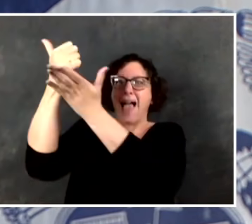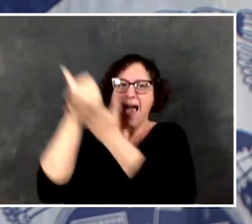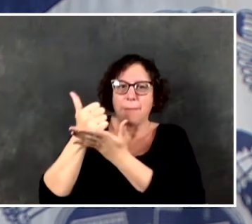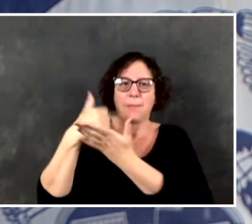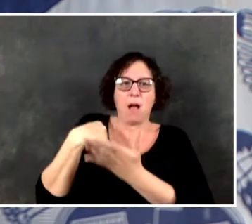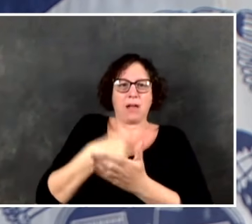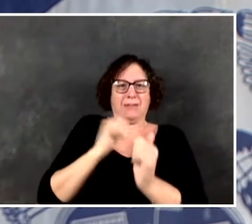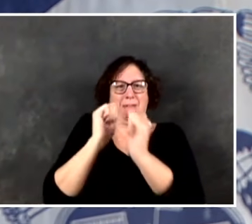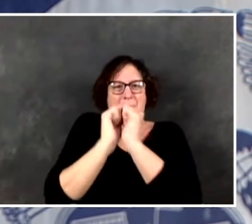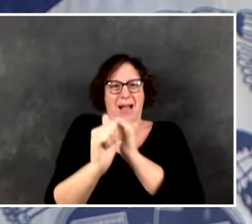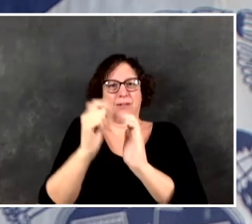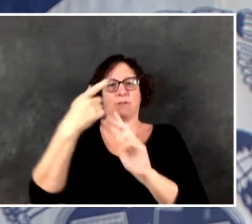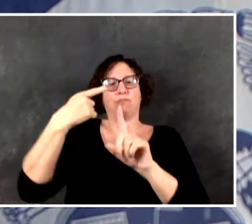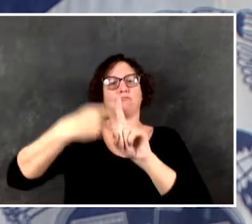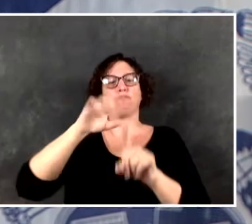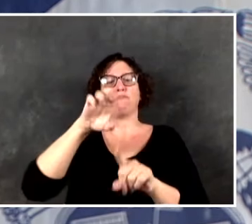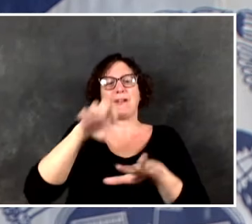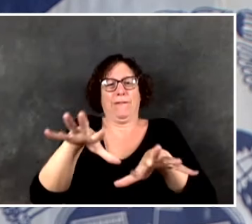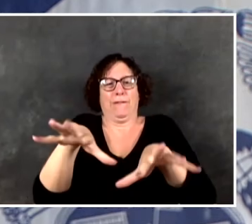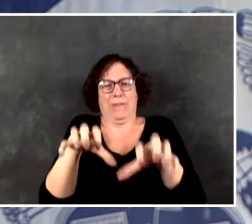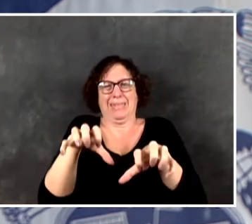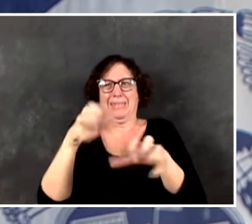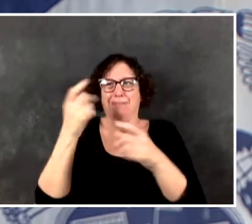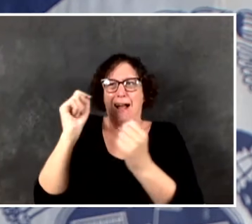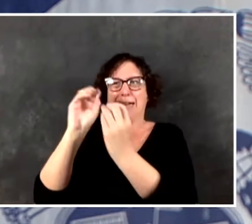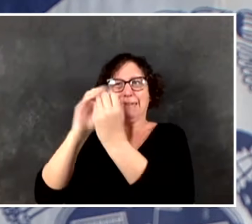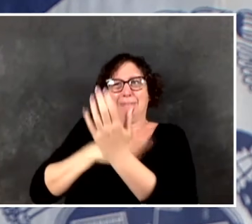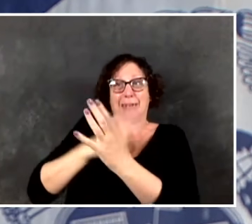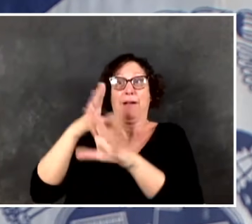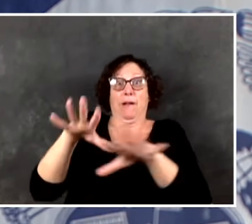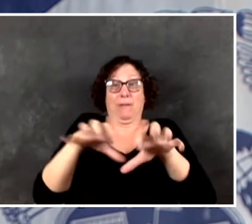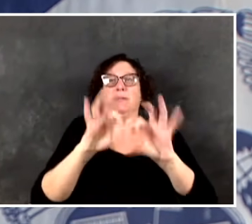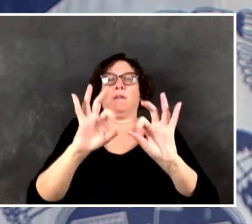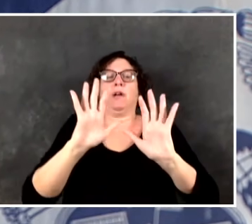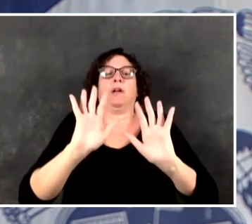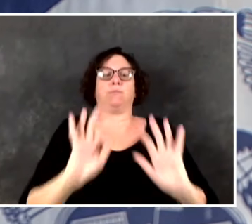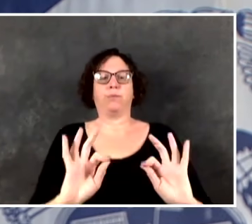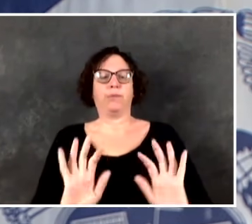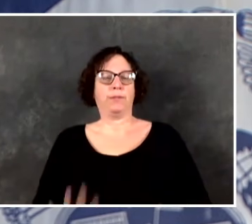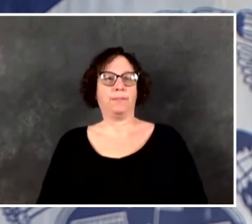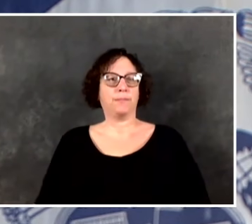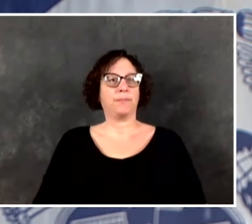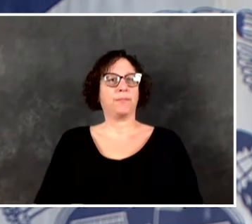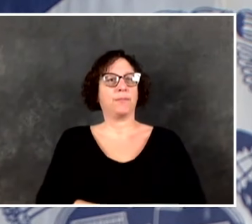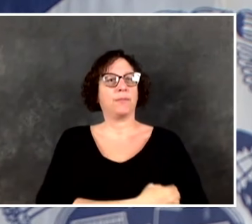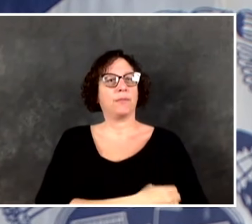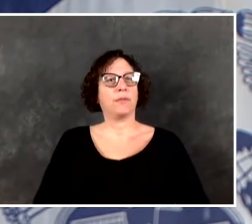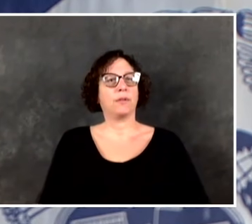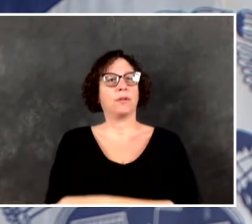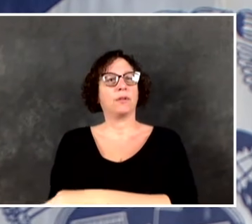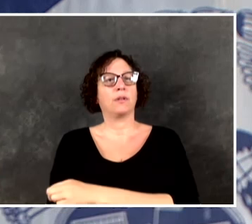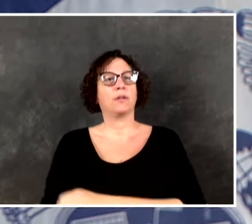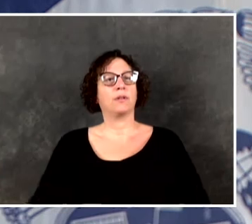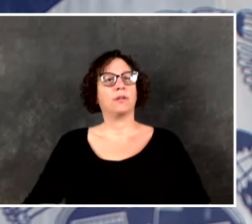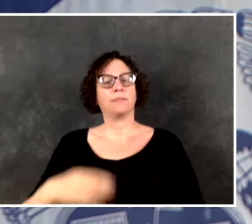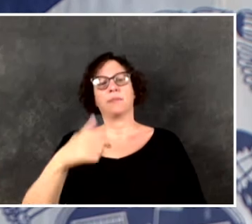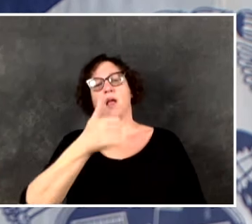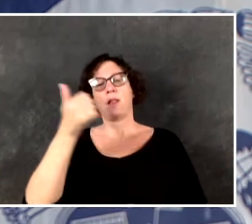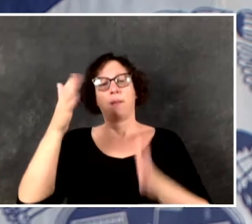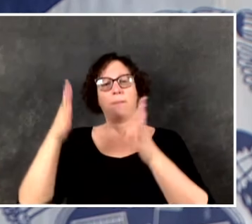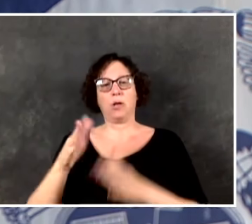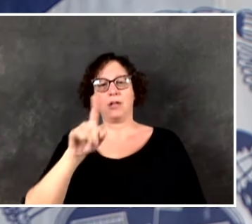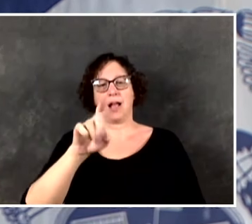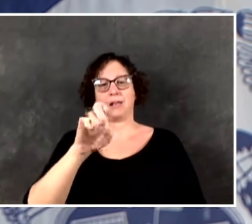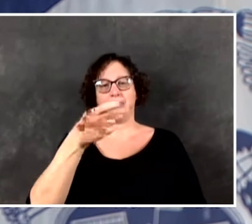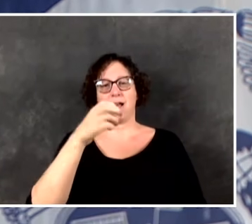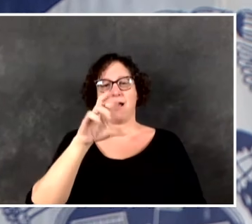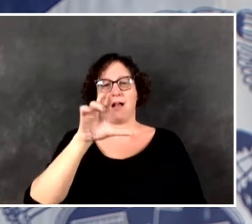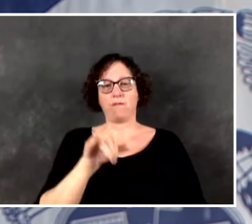THAT WILL FINALLY